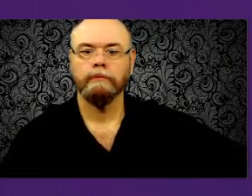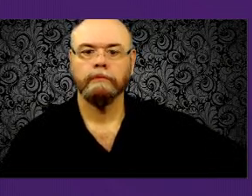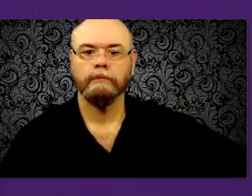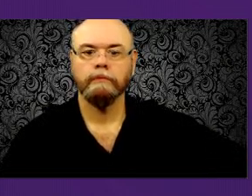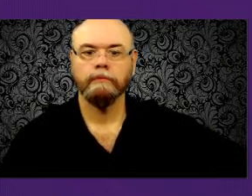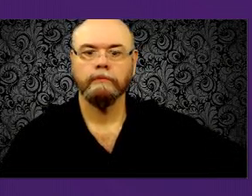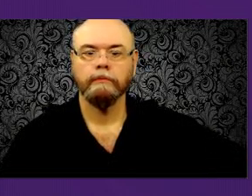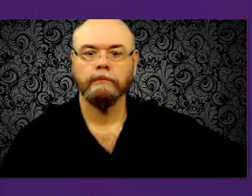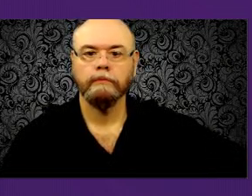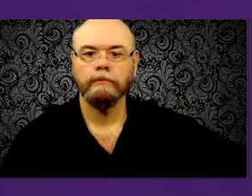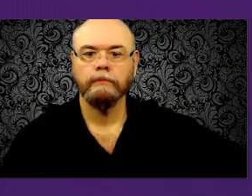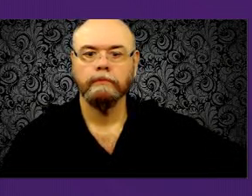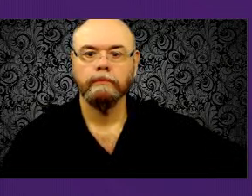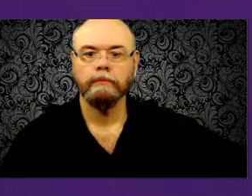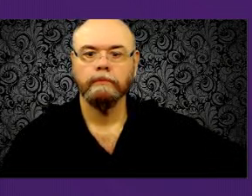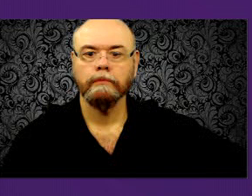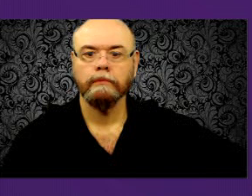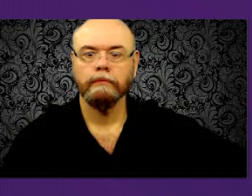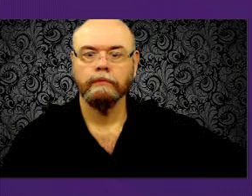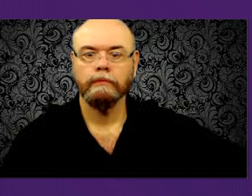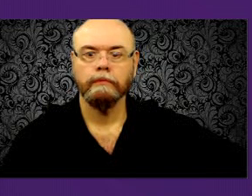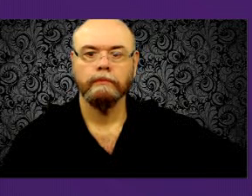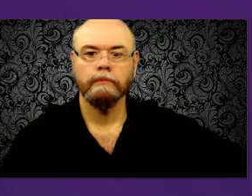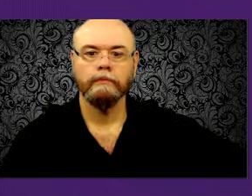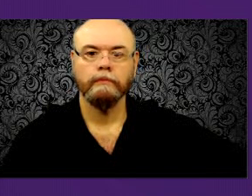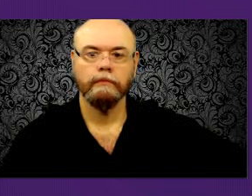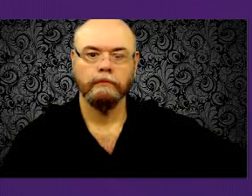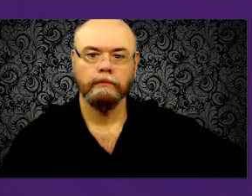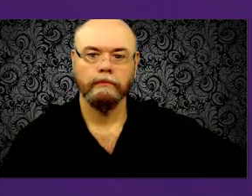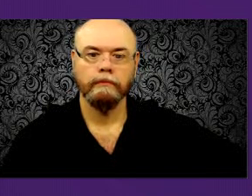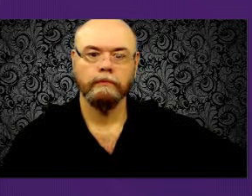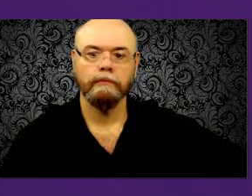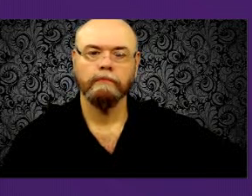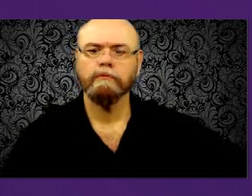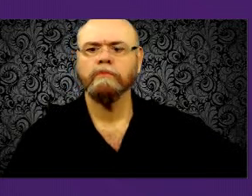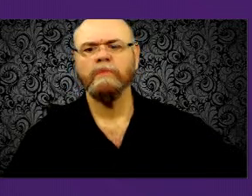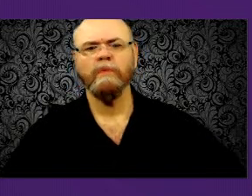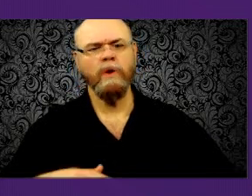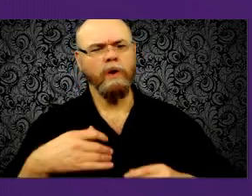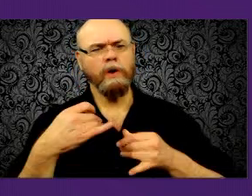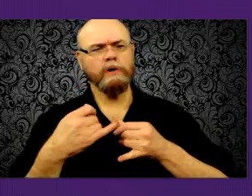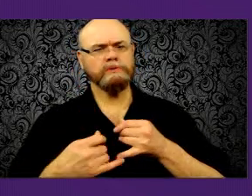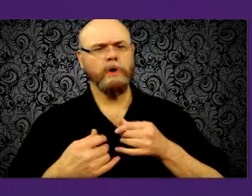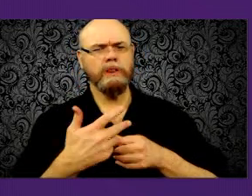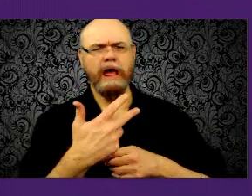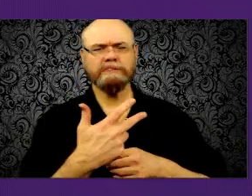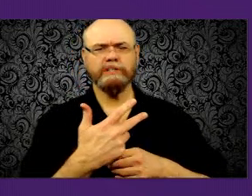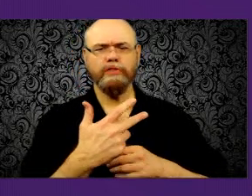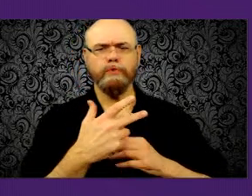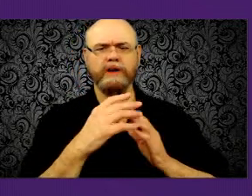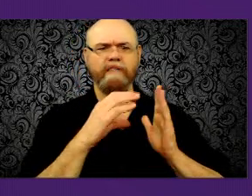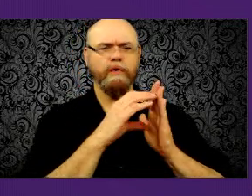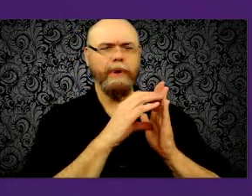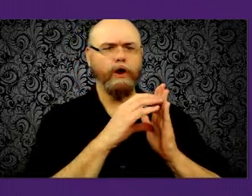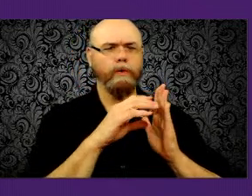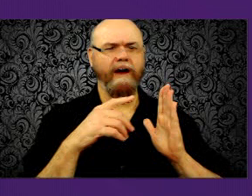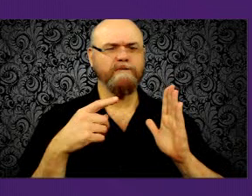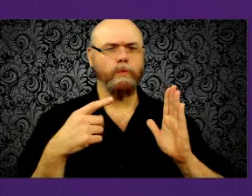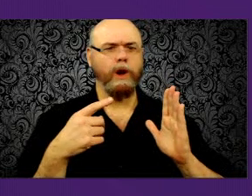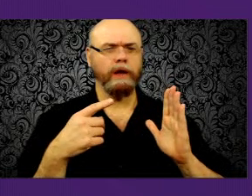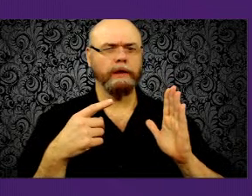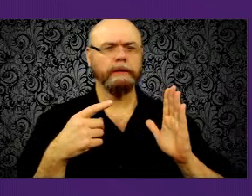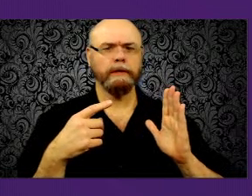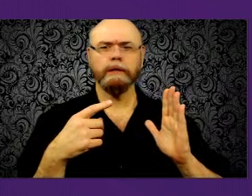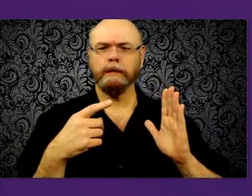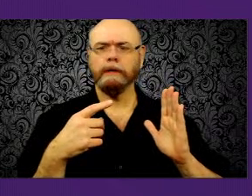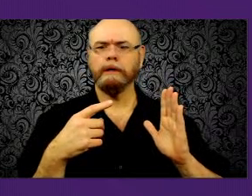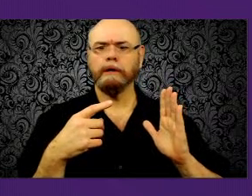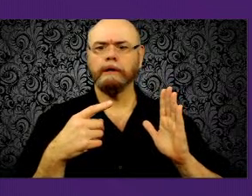Let's focus on the last three lines of her body paragraph one. First, the uncensored use of